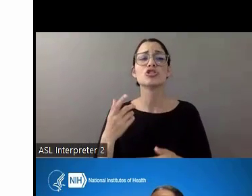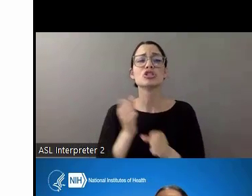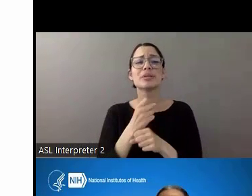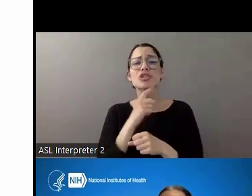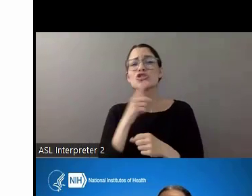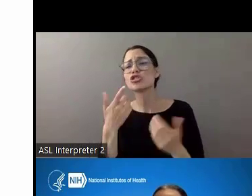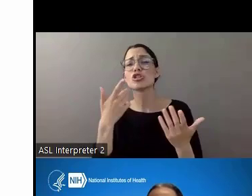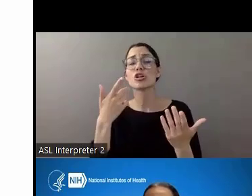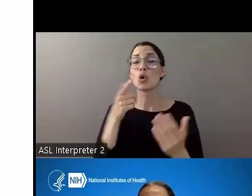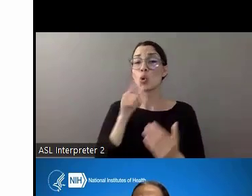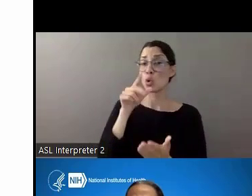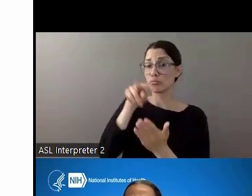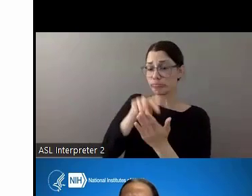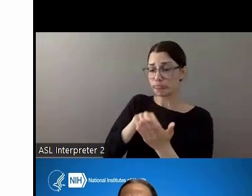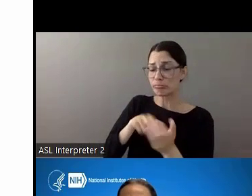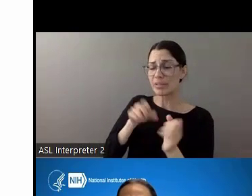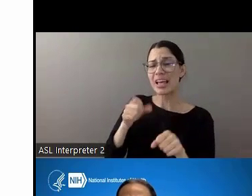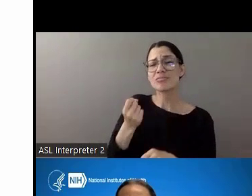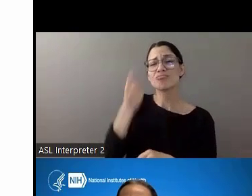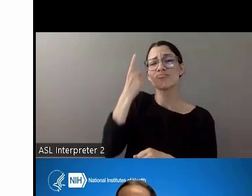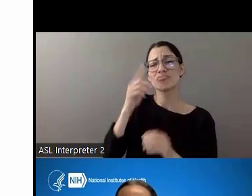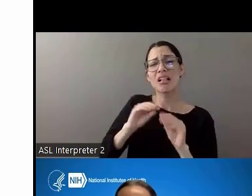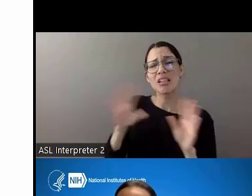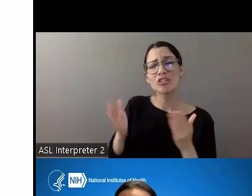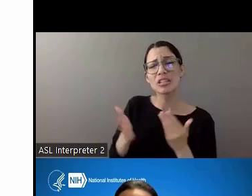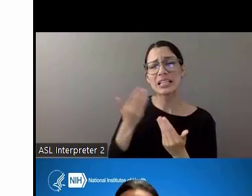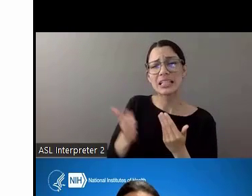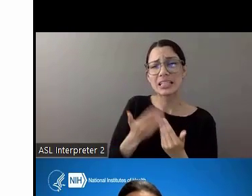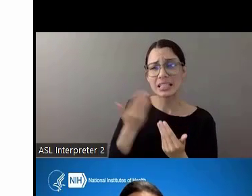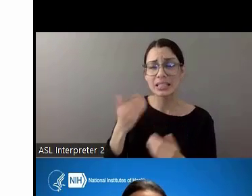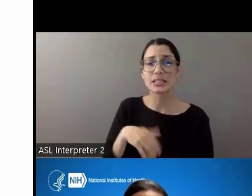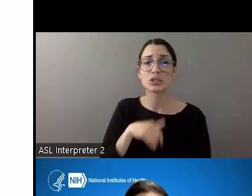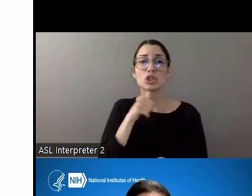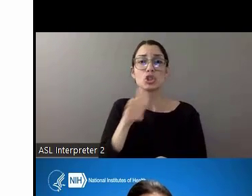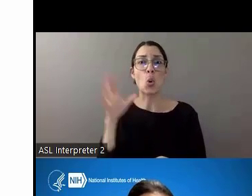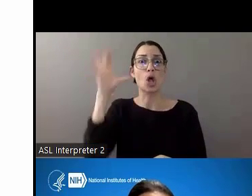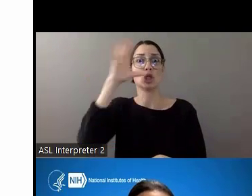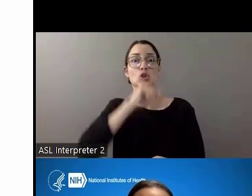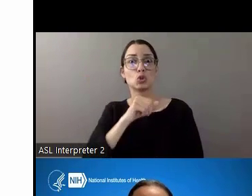Write for a broad audience. Do not assume that people have specific scientific expertise.